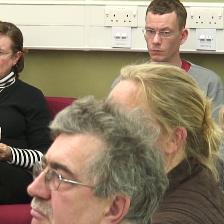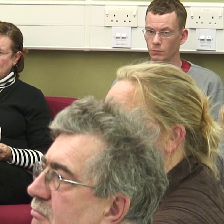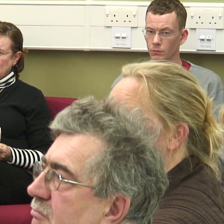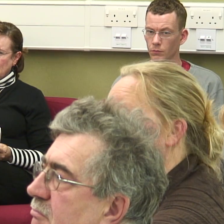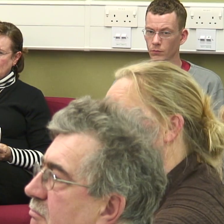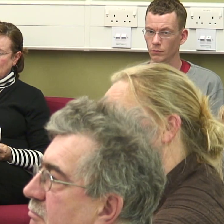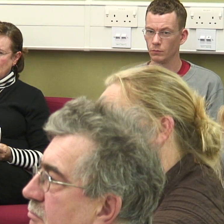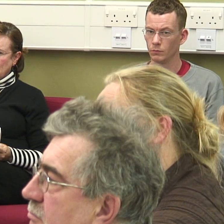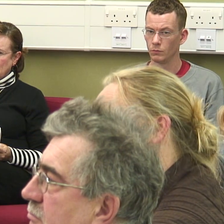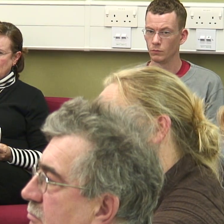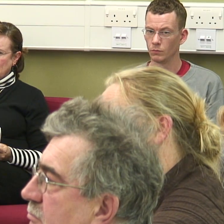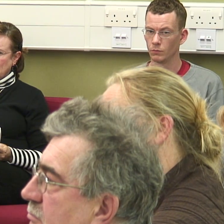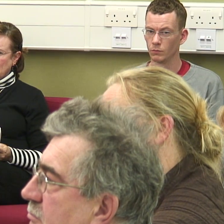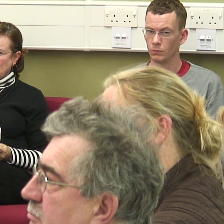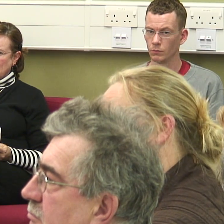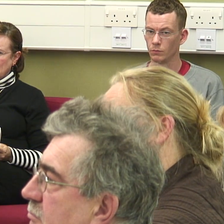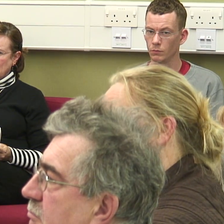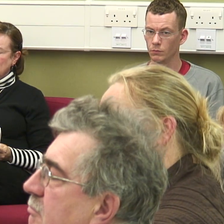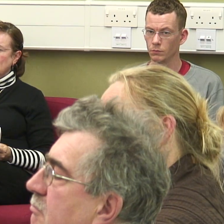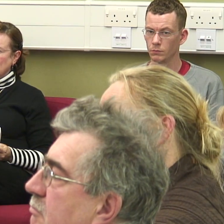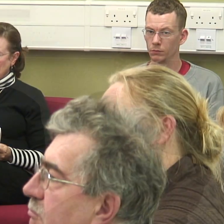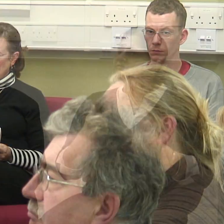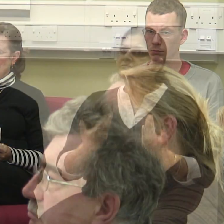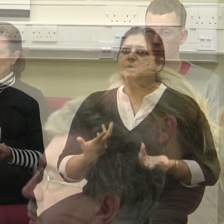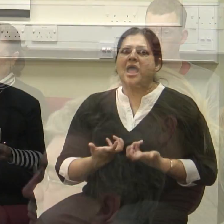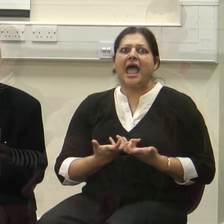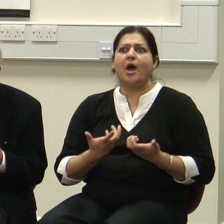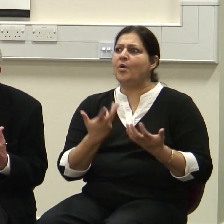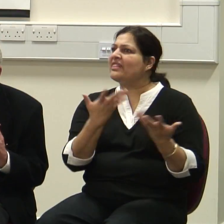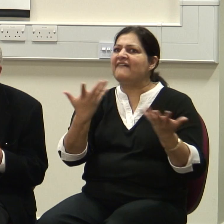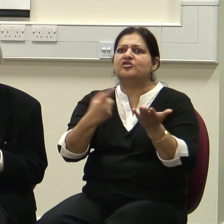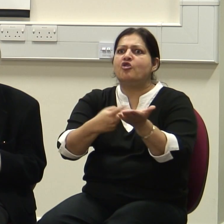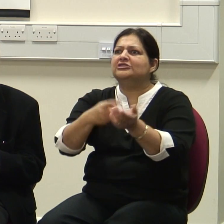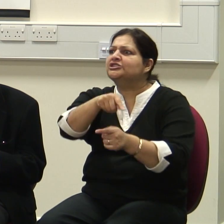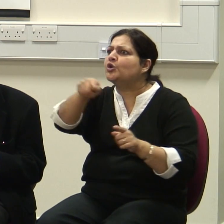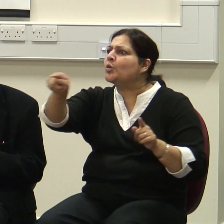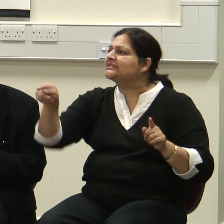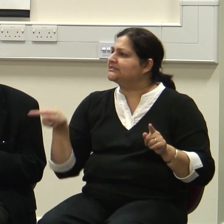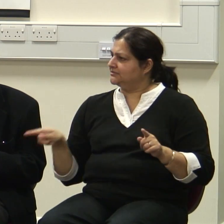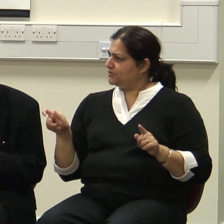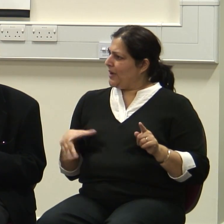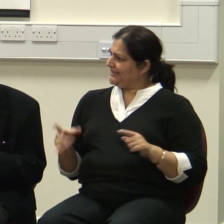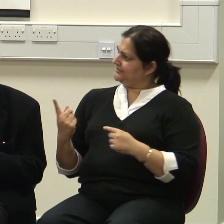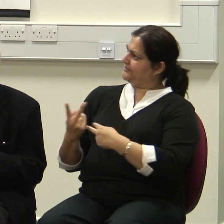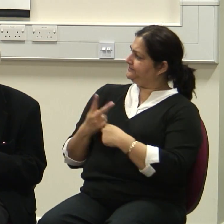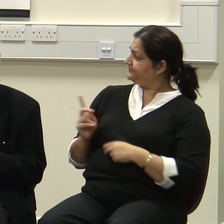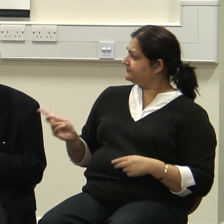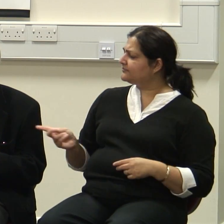when people themselves don't have the resources. I should have qualified: there is absolutely a place, I have no objection to paternalism